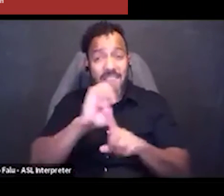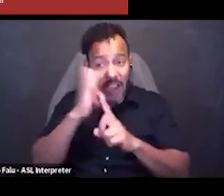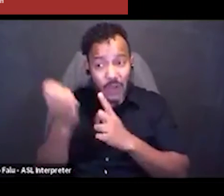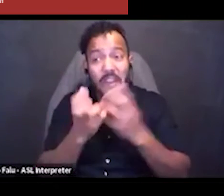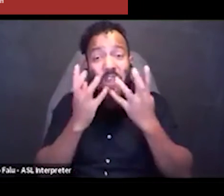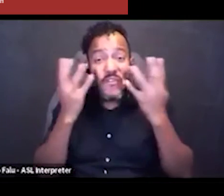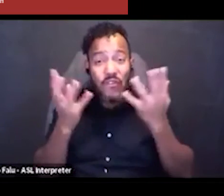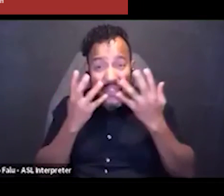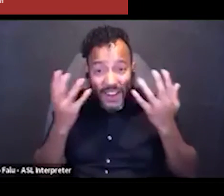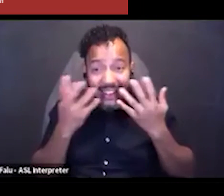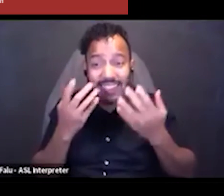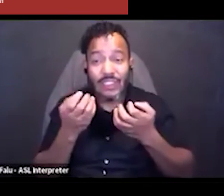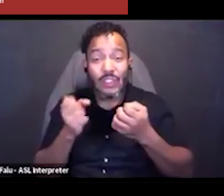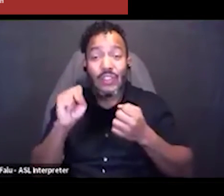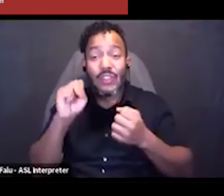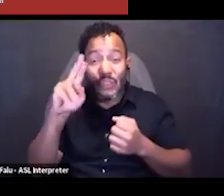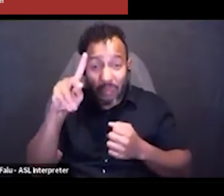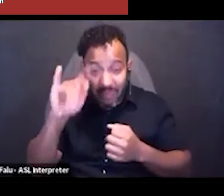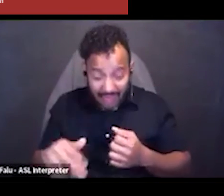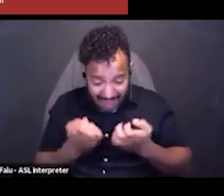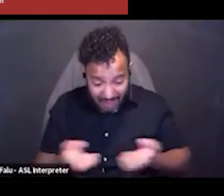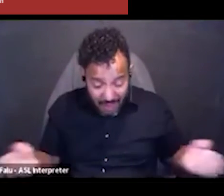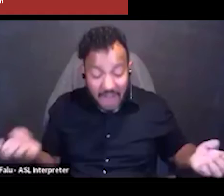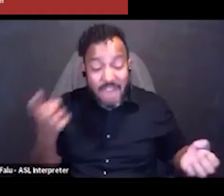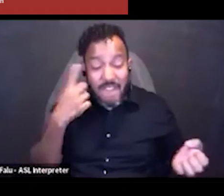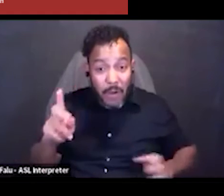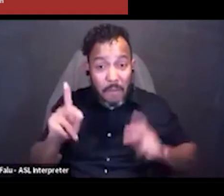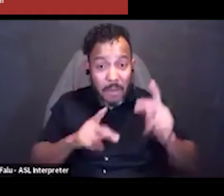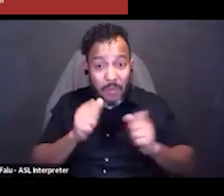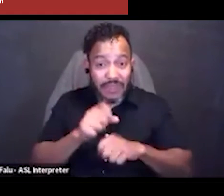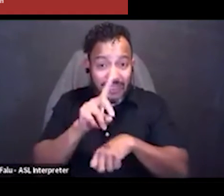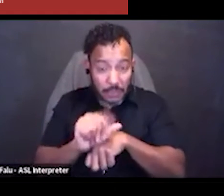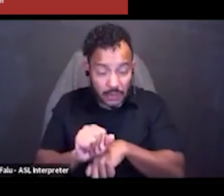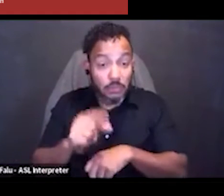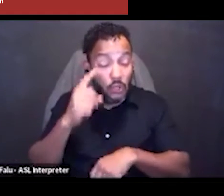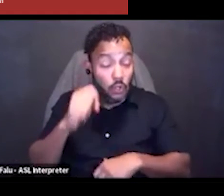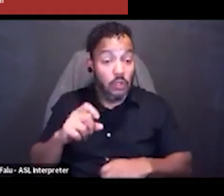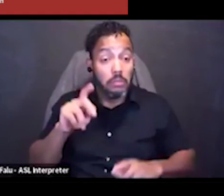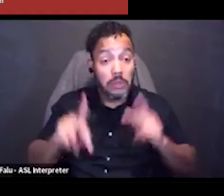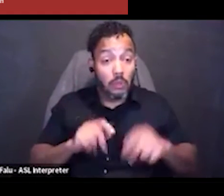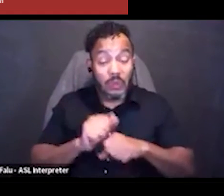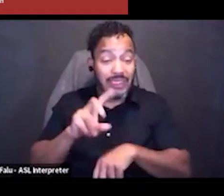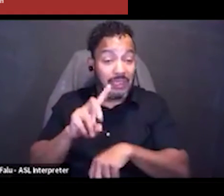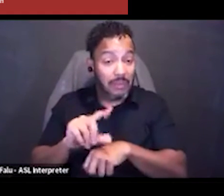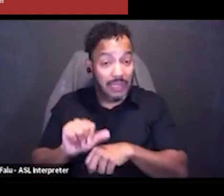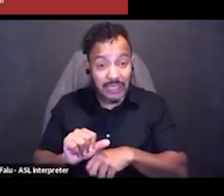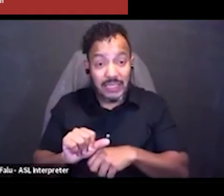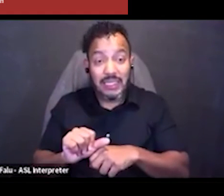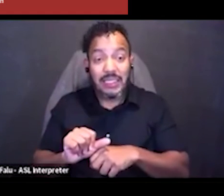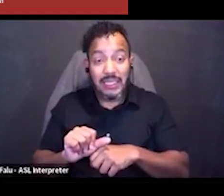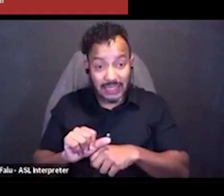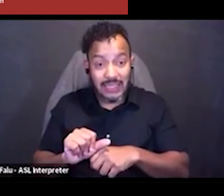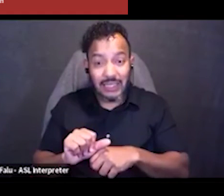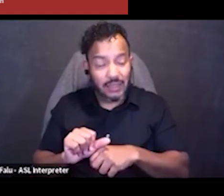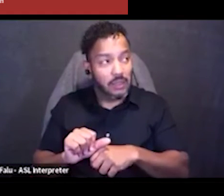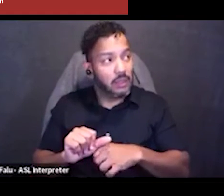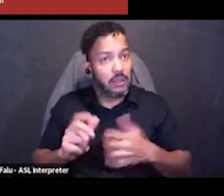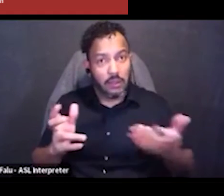Disabled people should not be shamed as irresponsible with the planet.